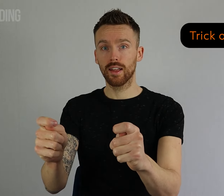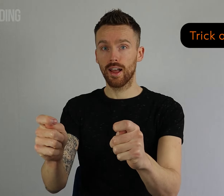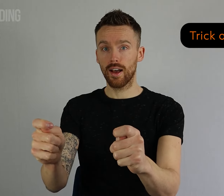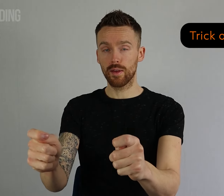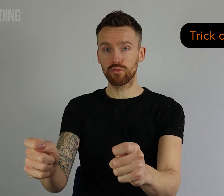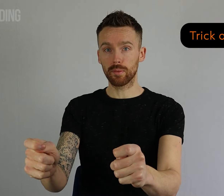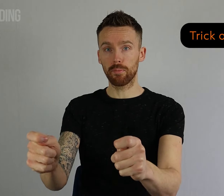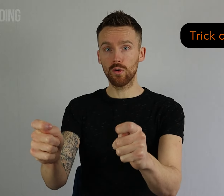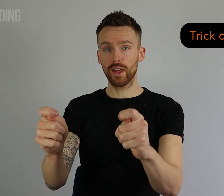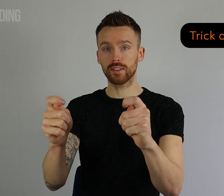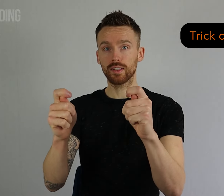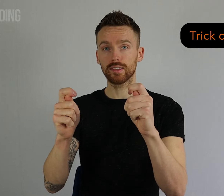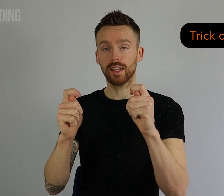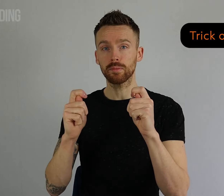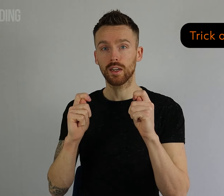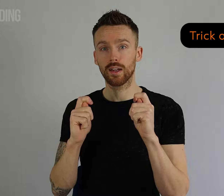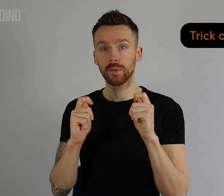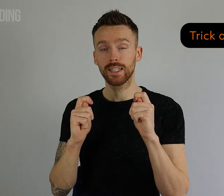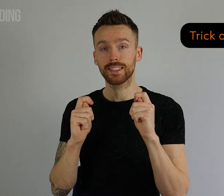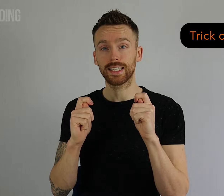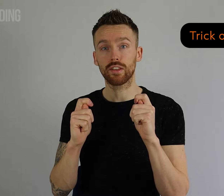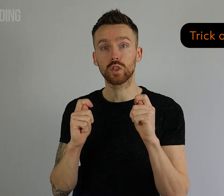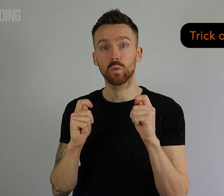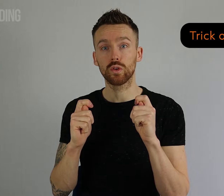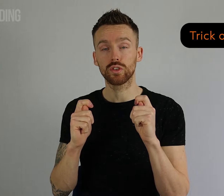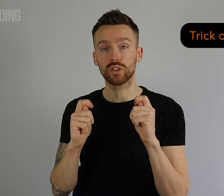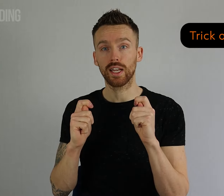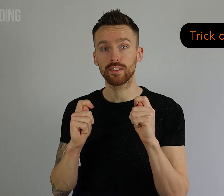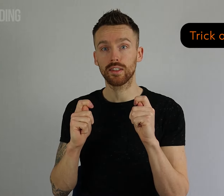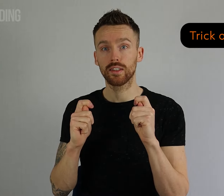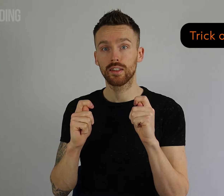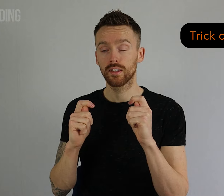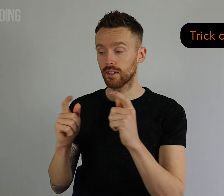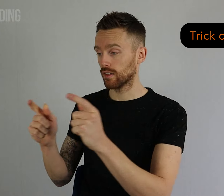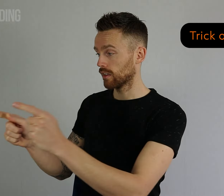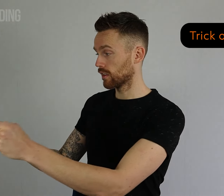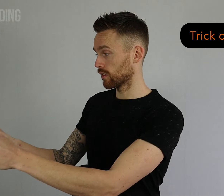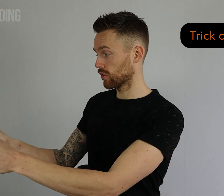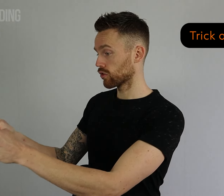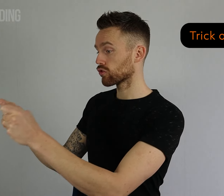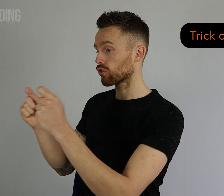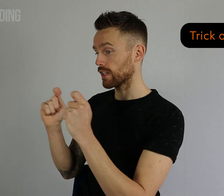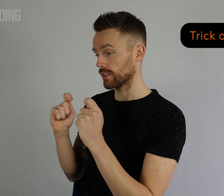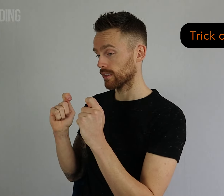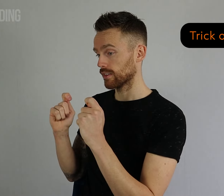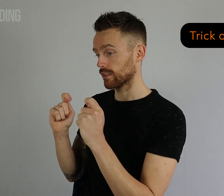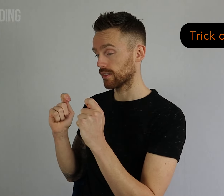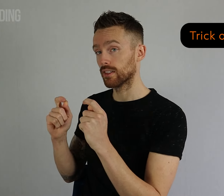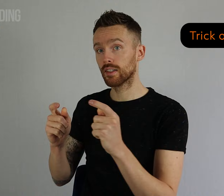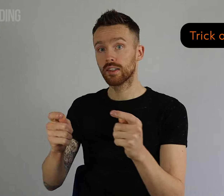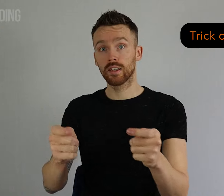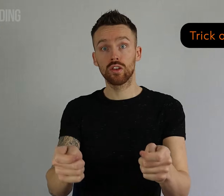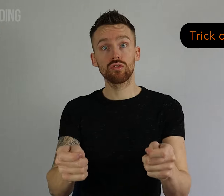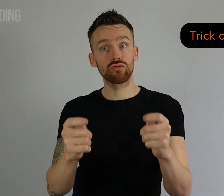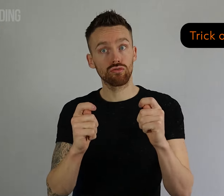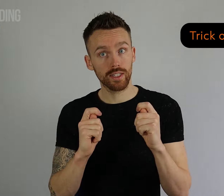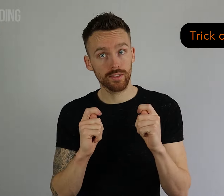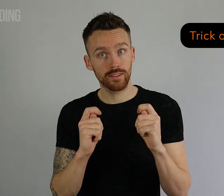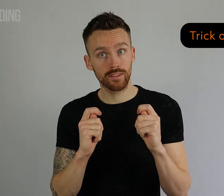And then bring both hands at the same time towards your chest. Treat.